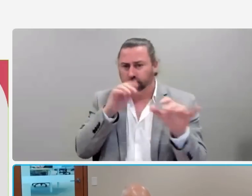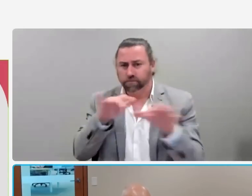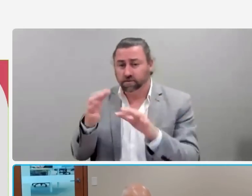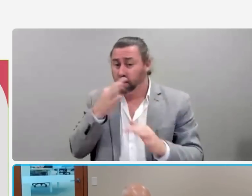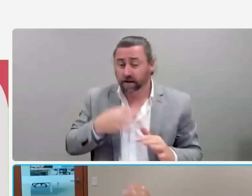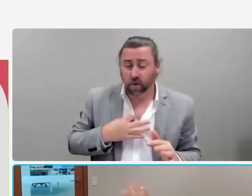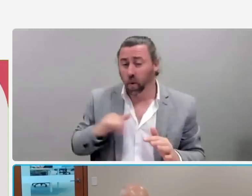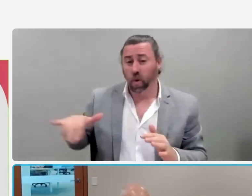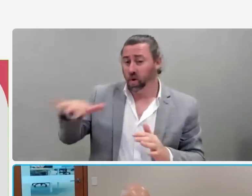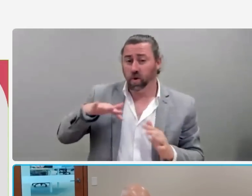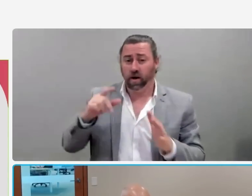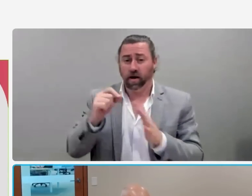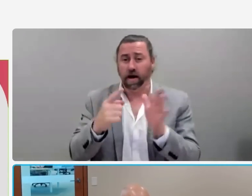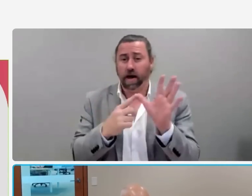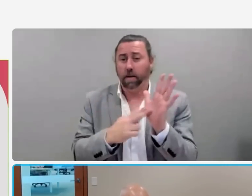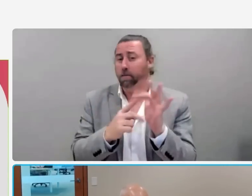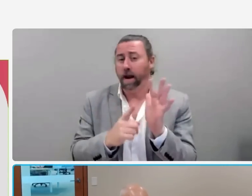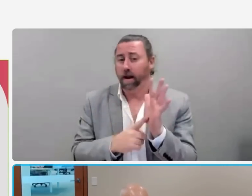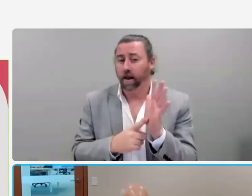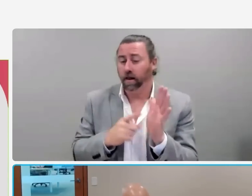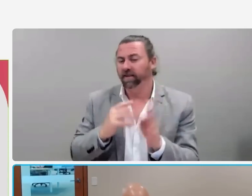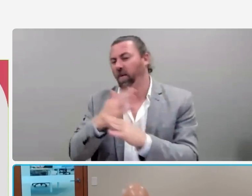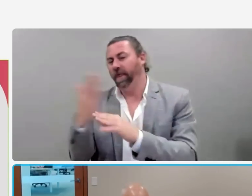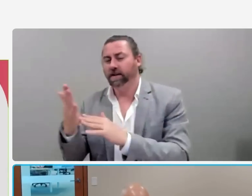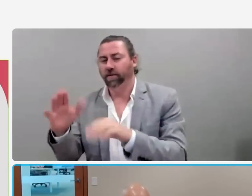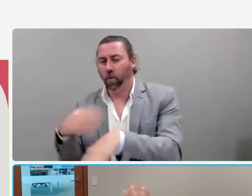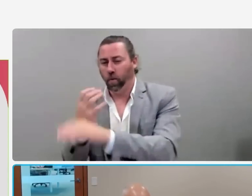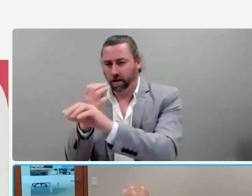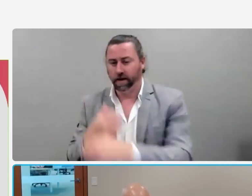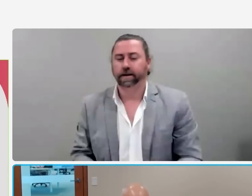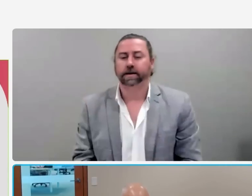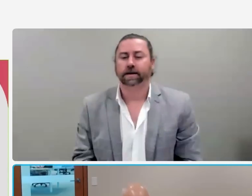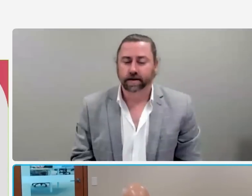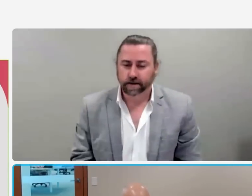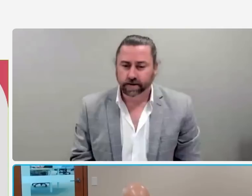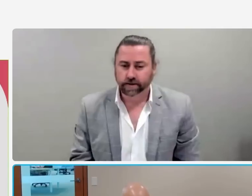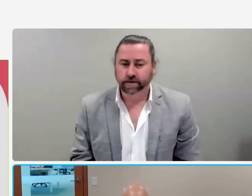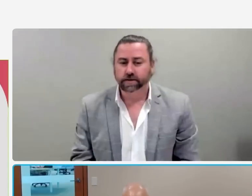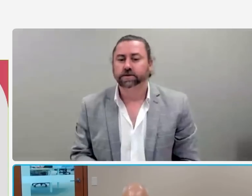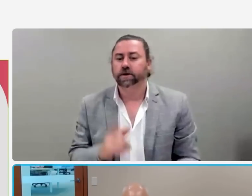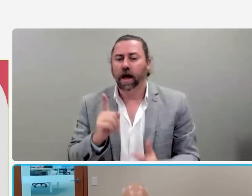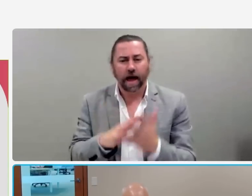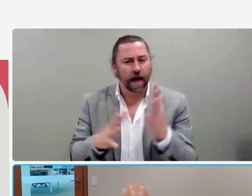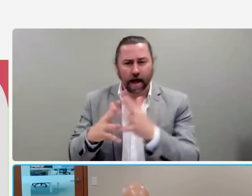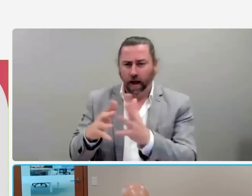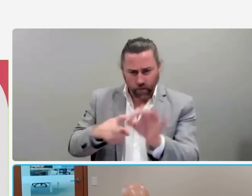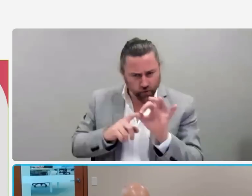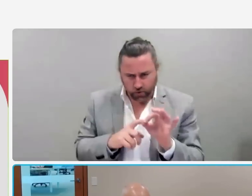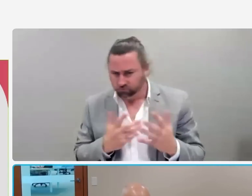members at the end of the webinar. To ask a question what you would do is use the Q&A tab